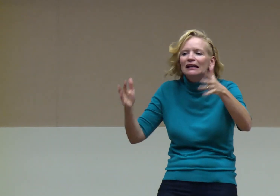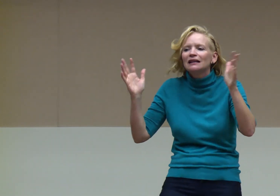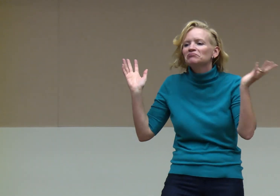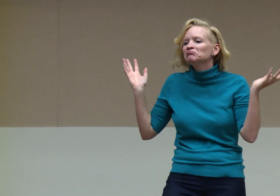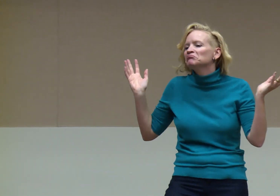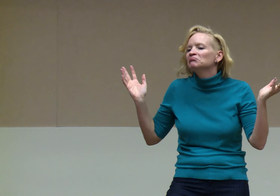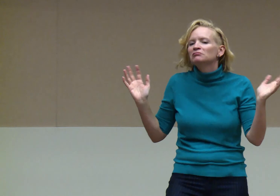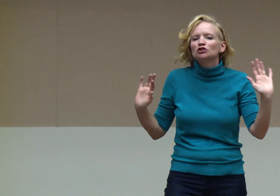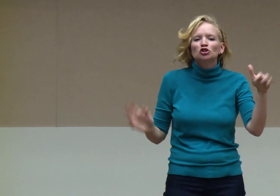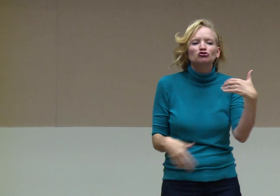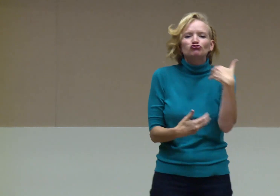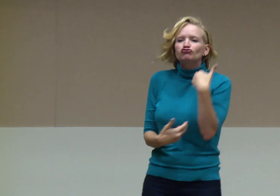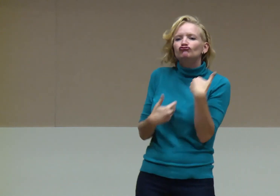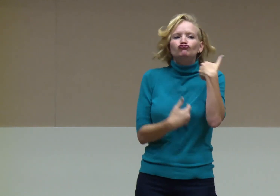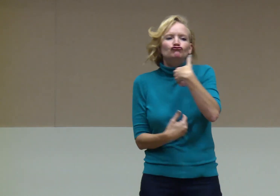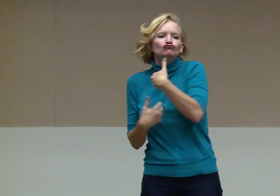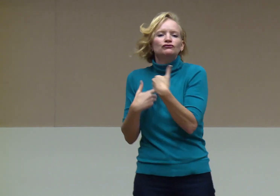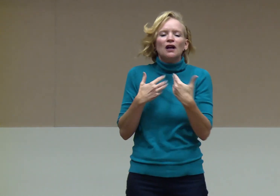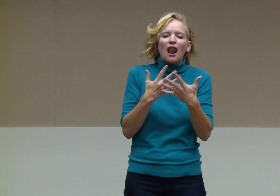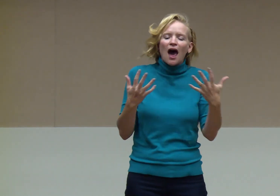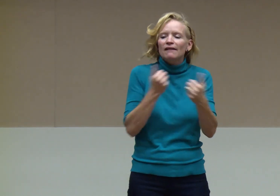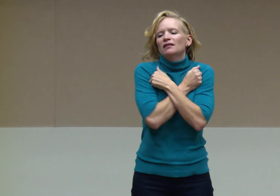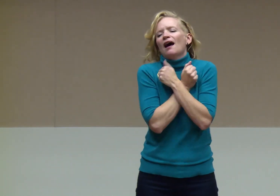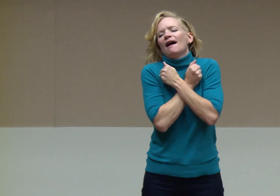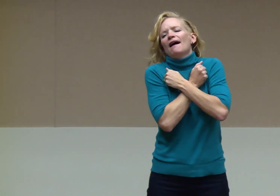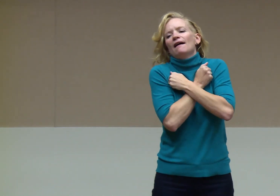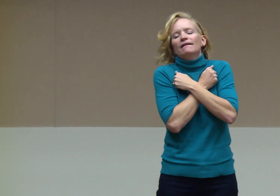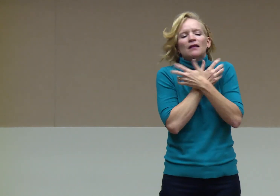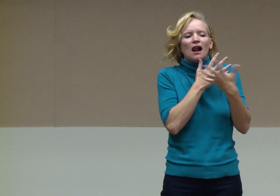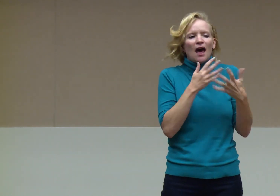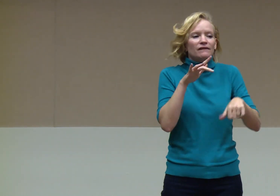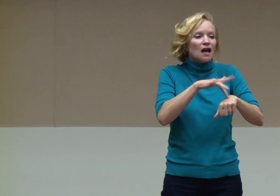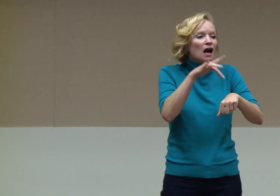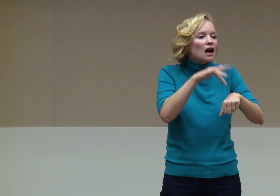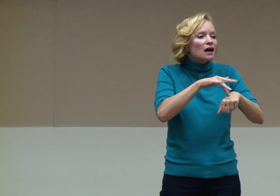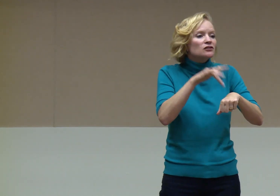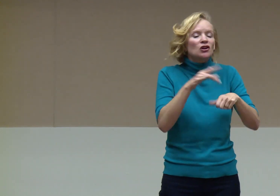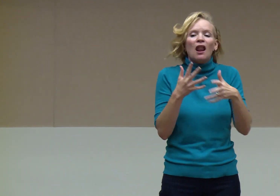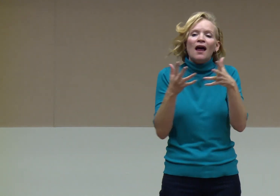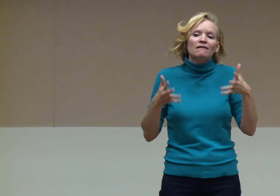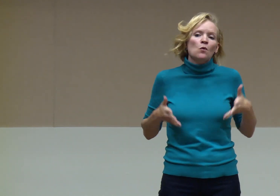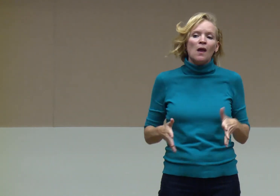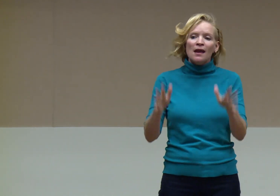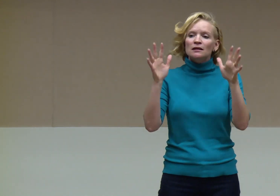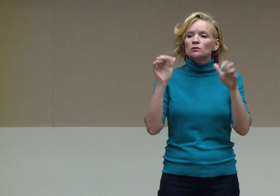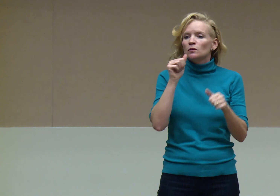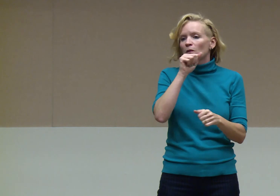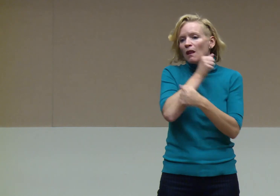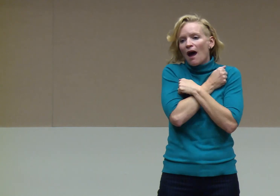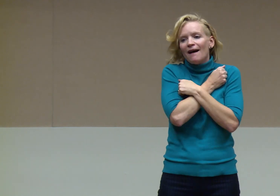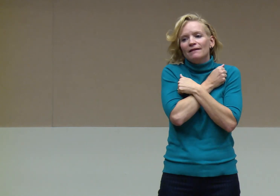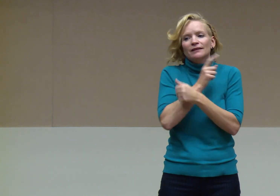I was born before that cutoff. There was no anxiety about having me as a kid. All I was shown was love and affection and touch.